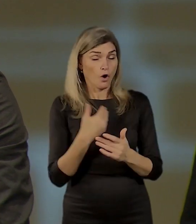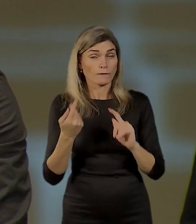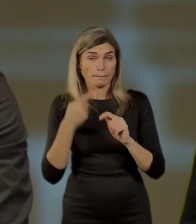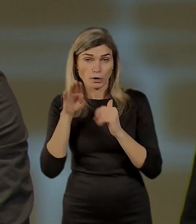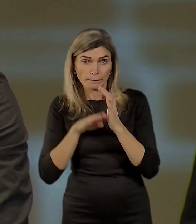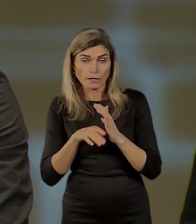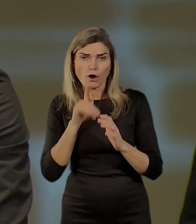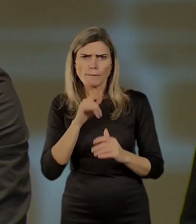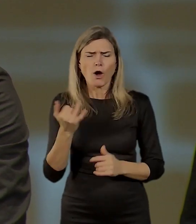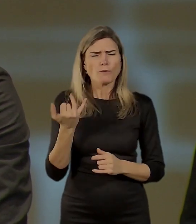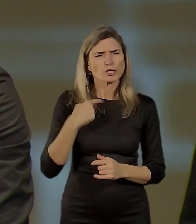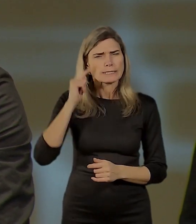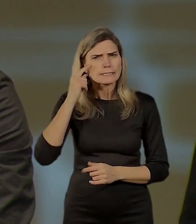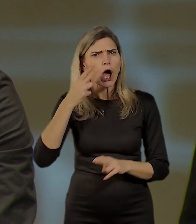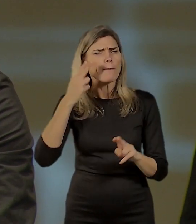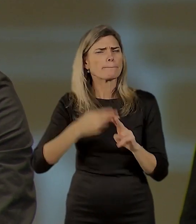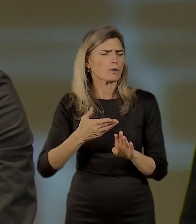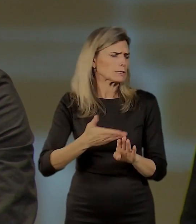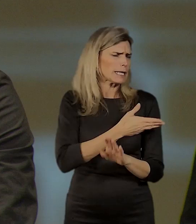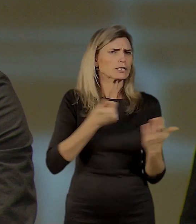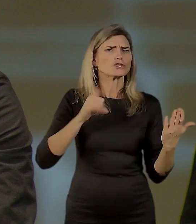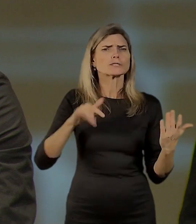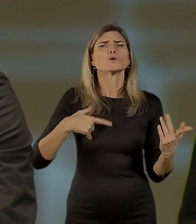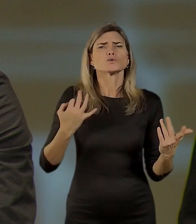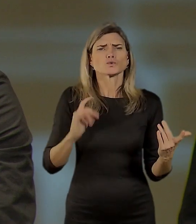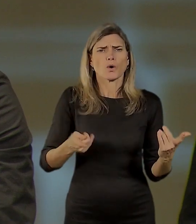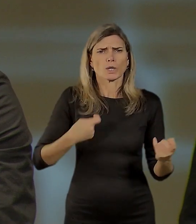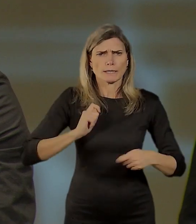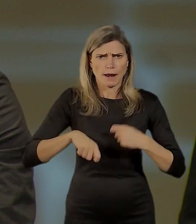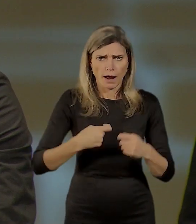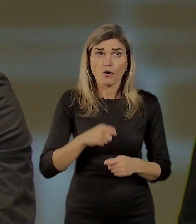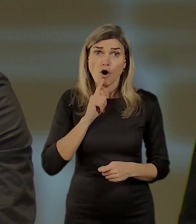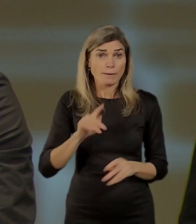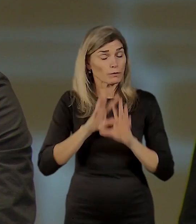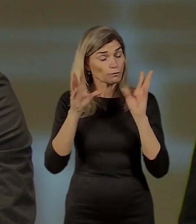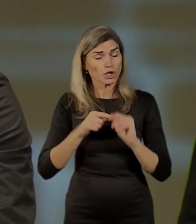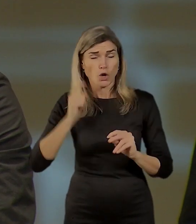It is impossible to put 800 apartments there. And if we wanted to do it in the ideal